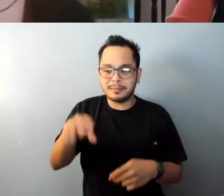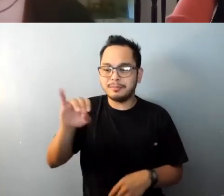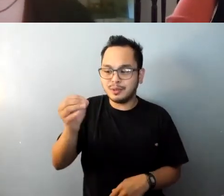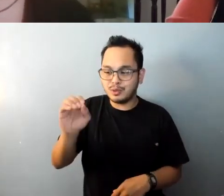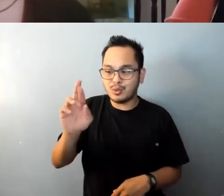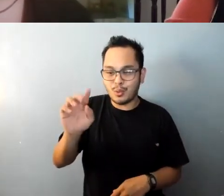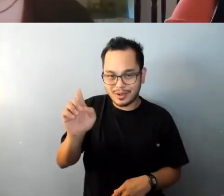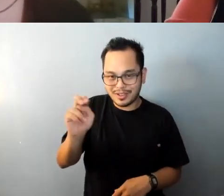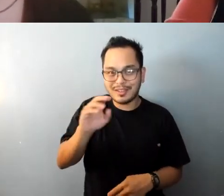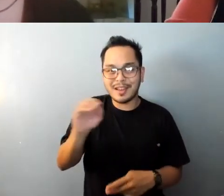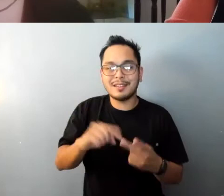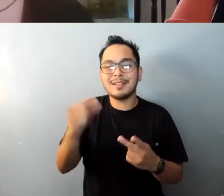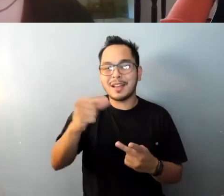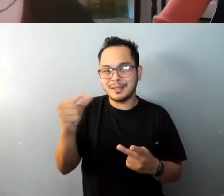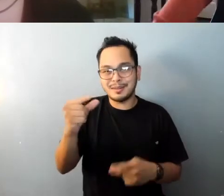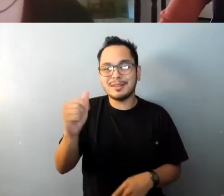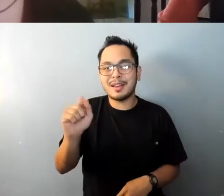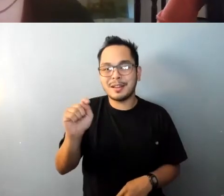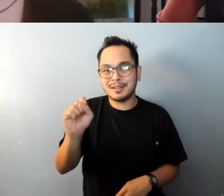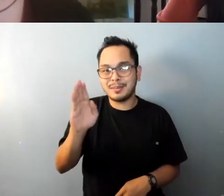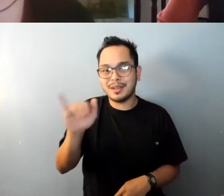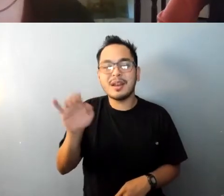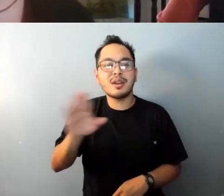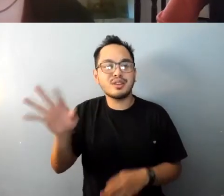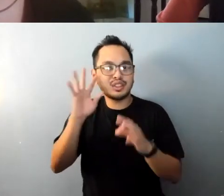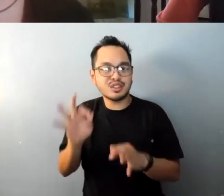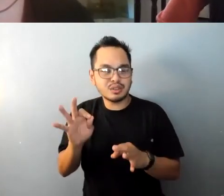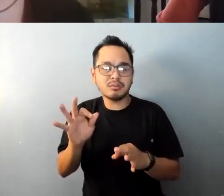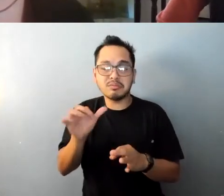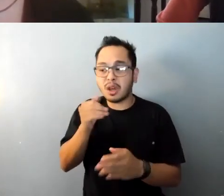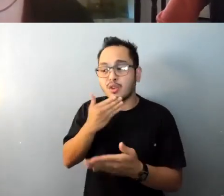it is not a great choice but it is still a choice. And I tried to make them choices that